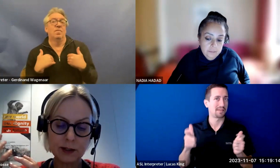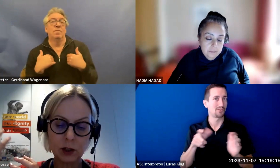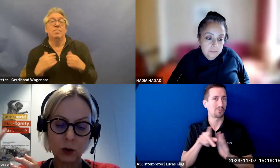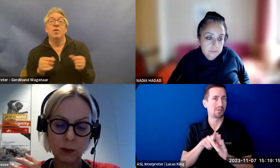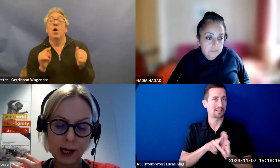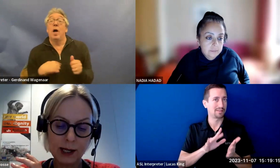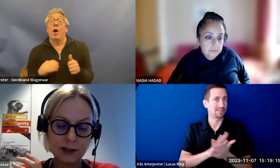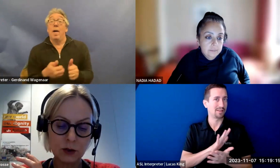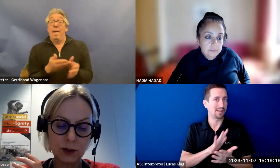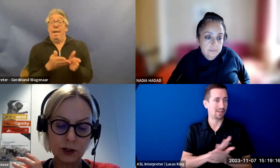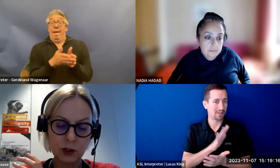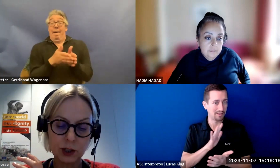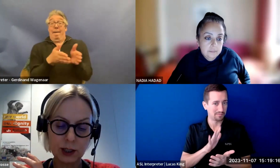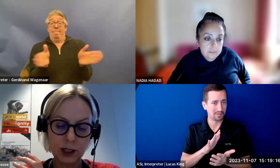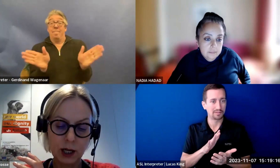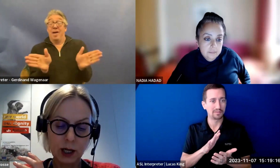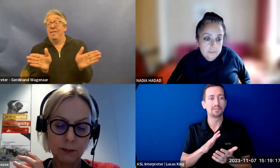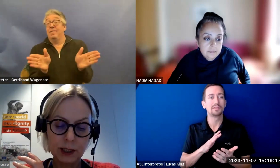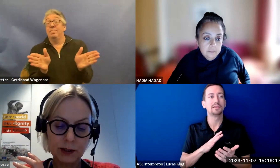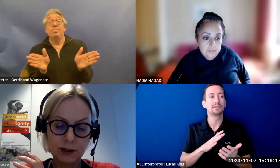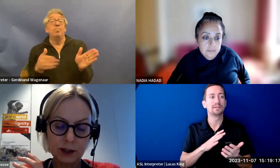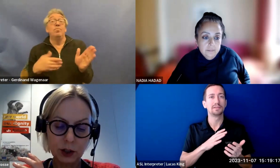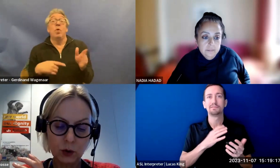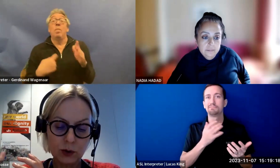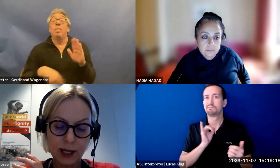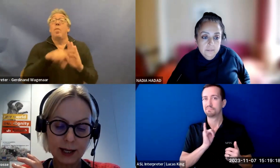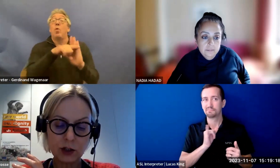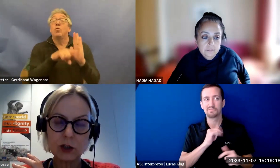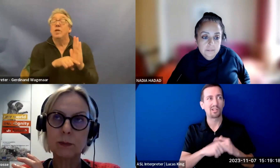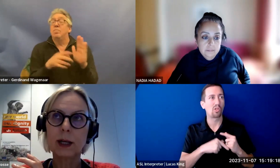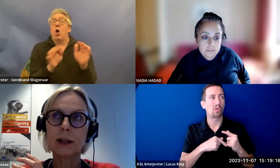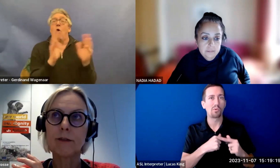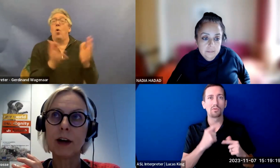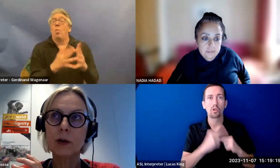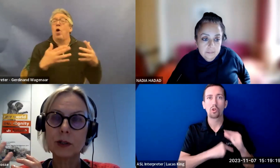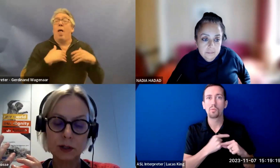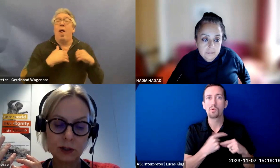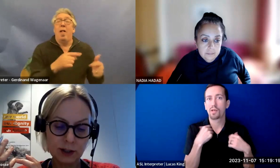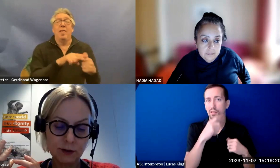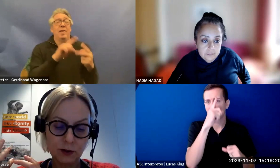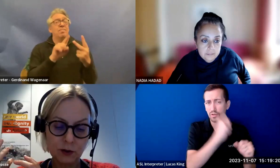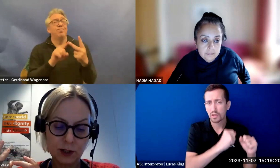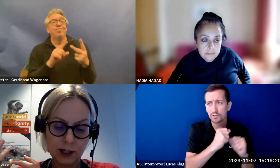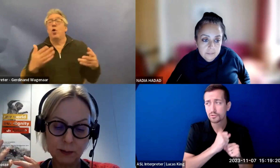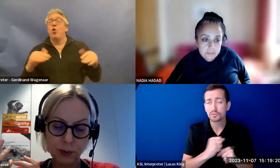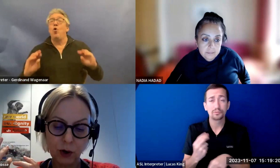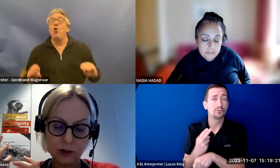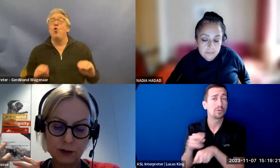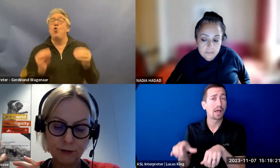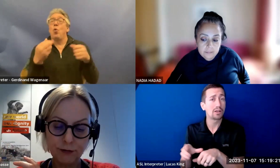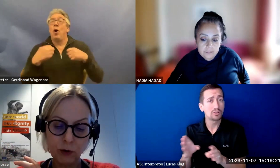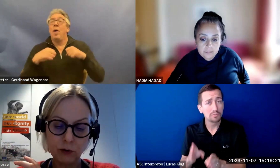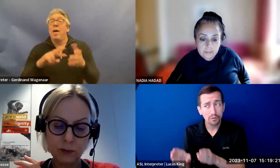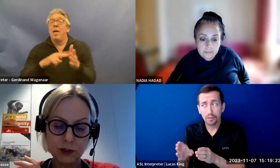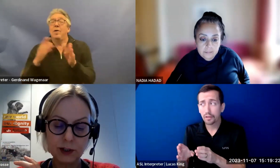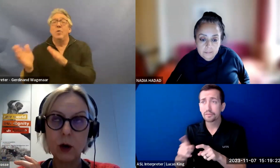be it the global health strategy, be it the EU's action plan, various civil society policy forums,